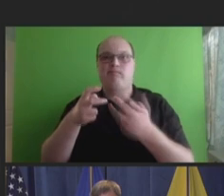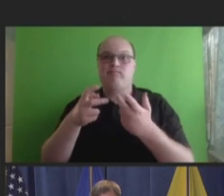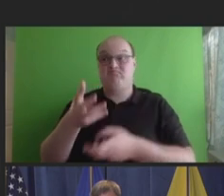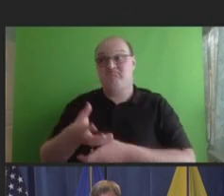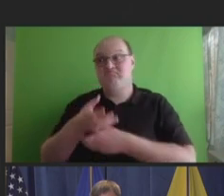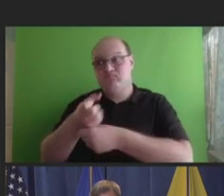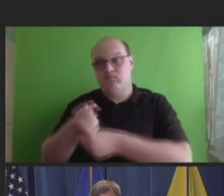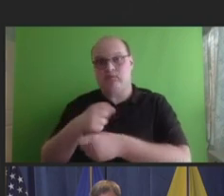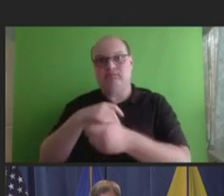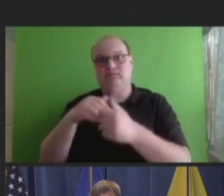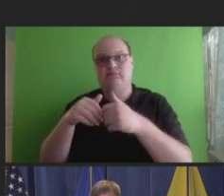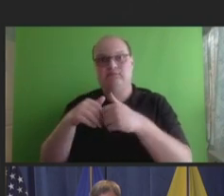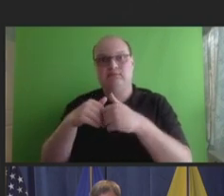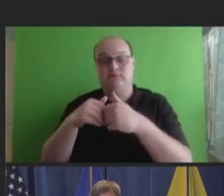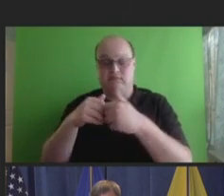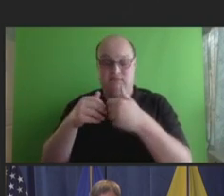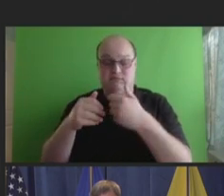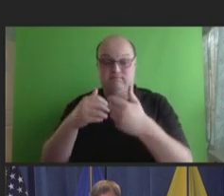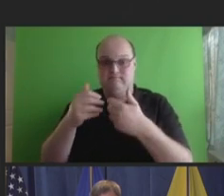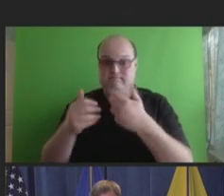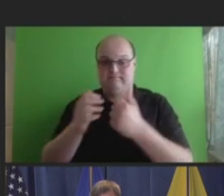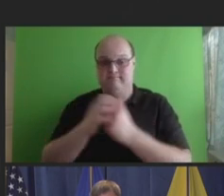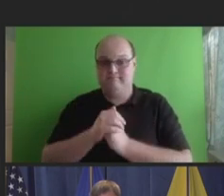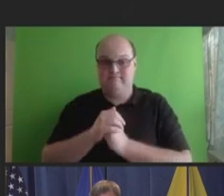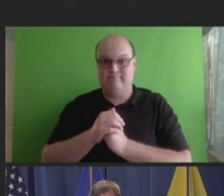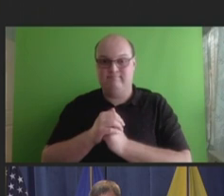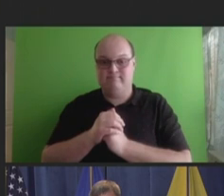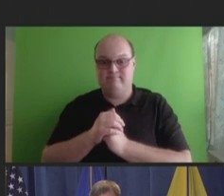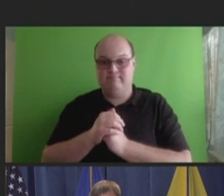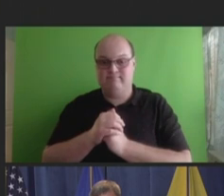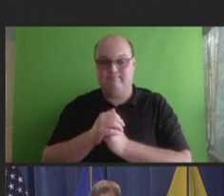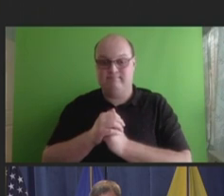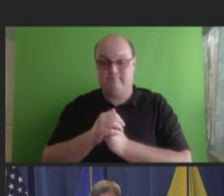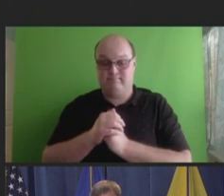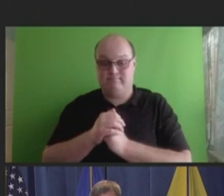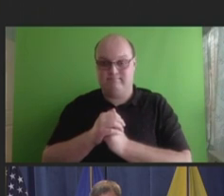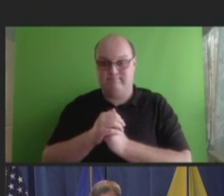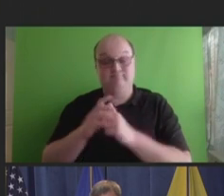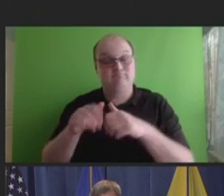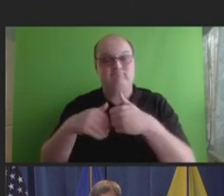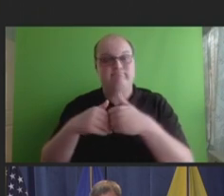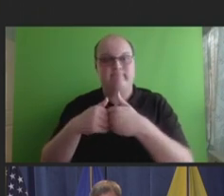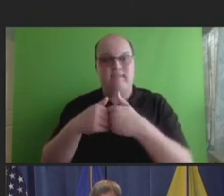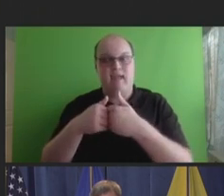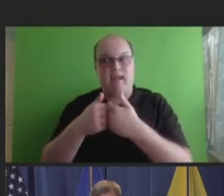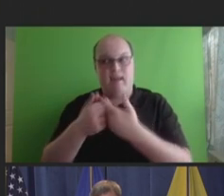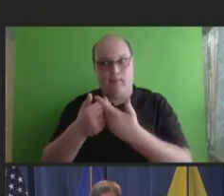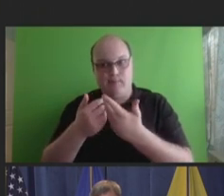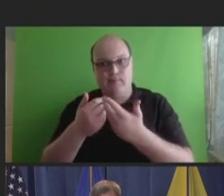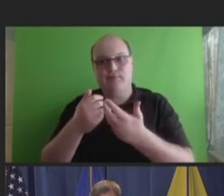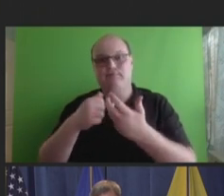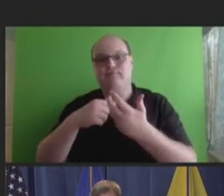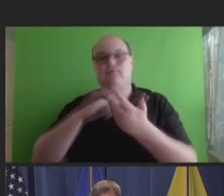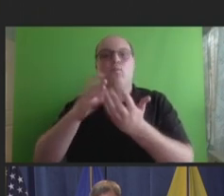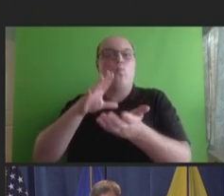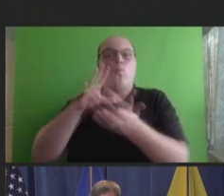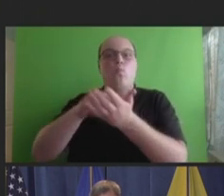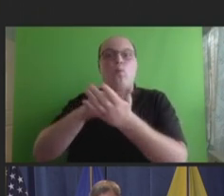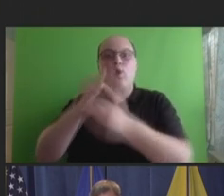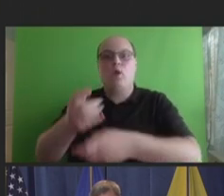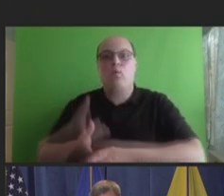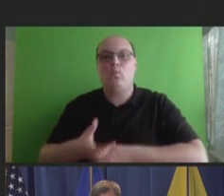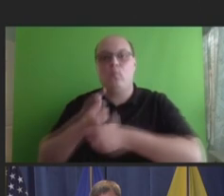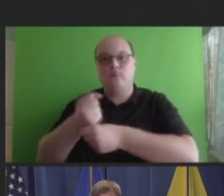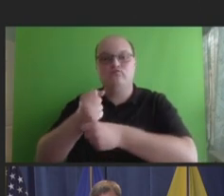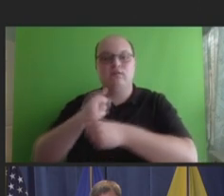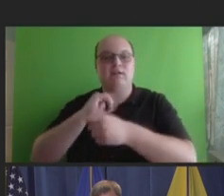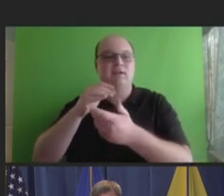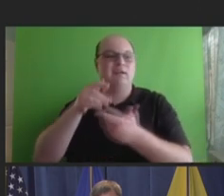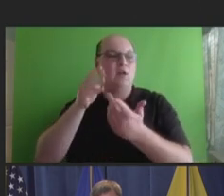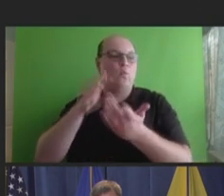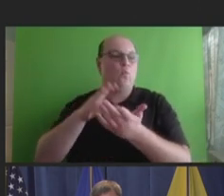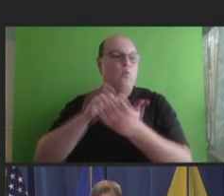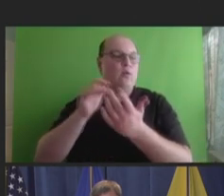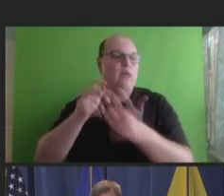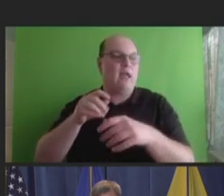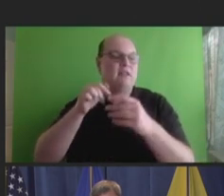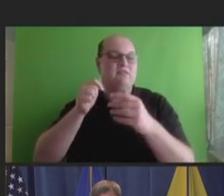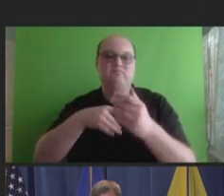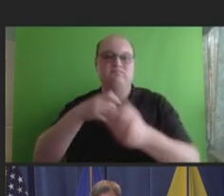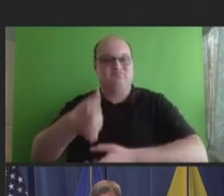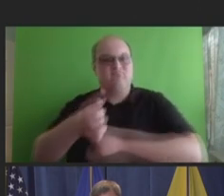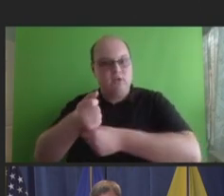degree as with operation warp speed where -- what can we learn that will convey confidence